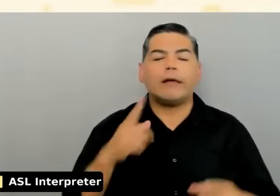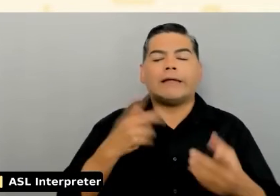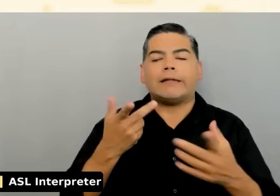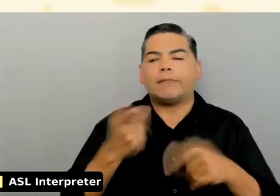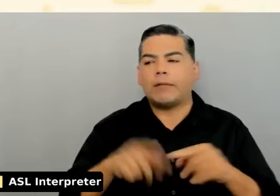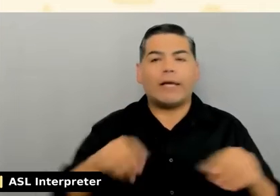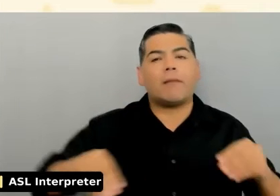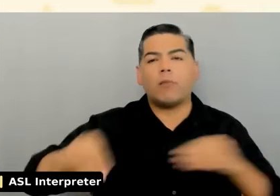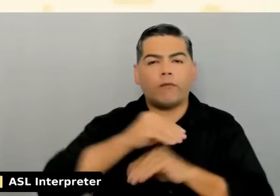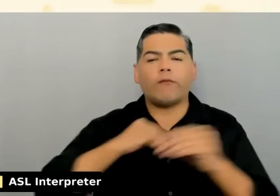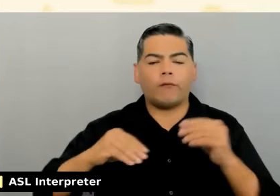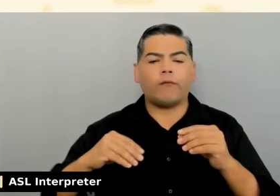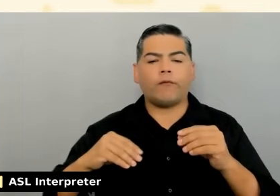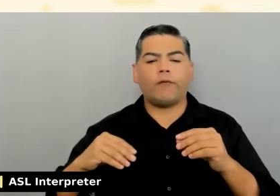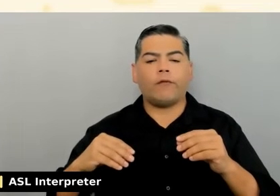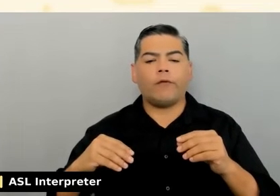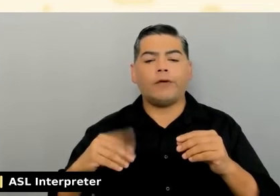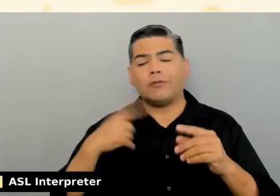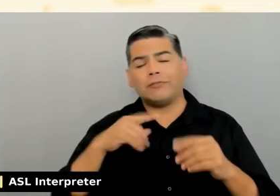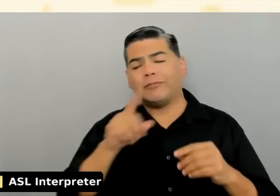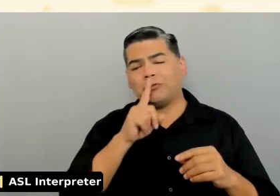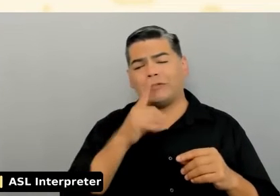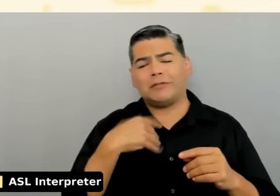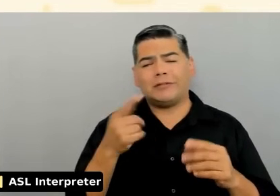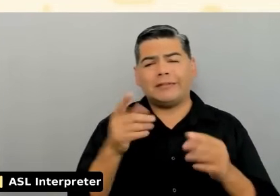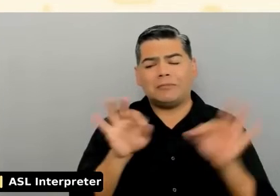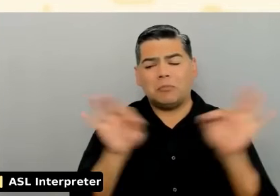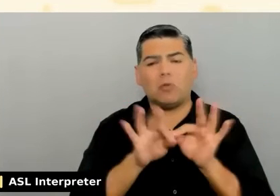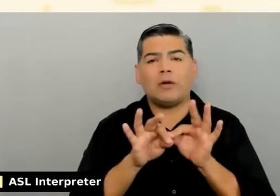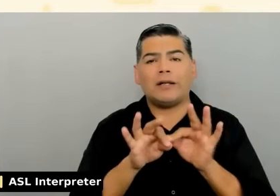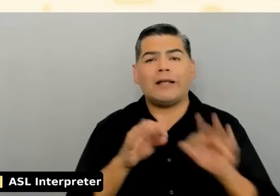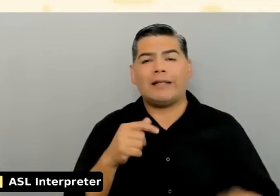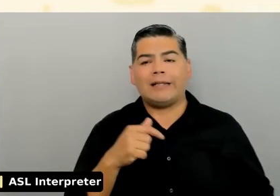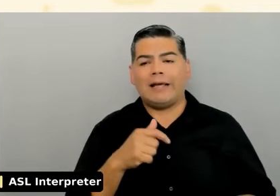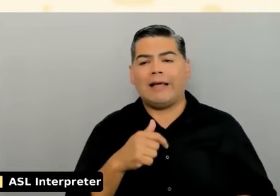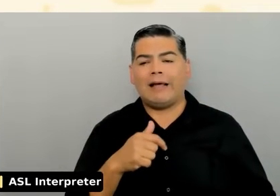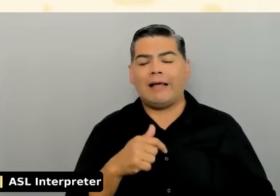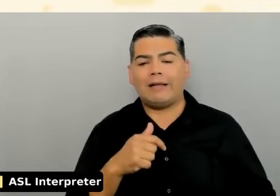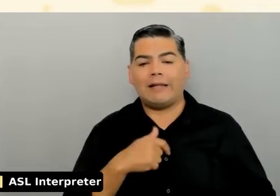So it is not only important that one can get there, the focus is visible